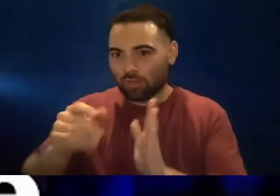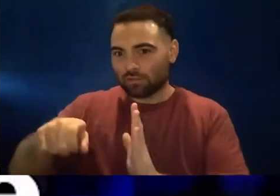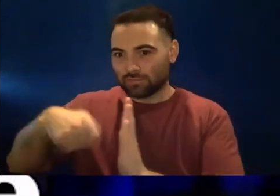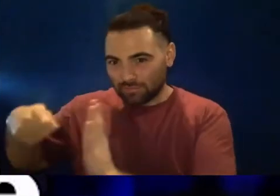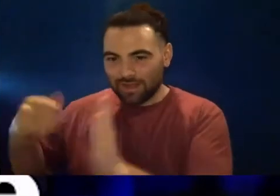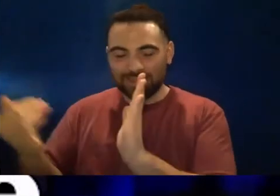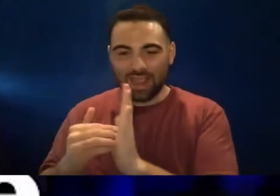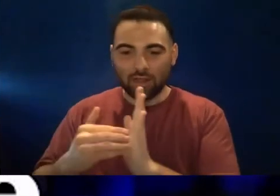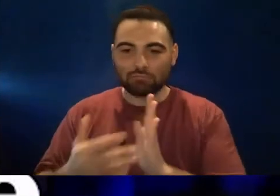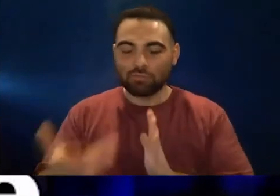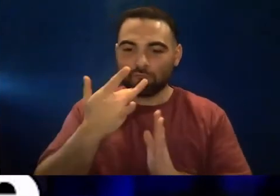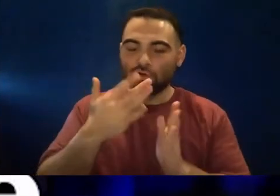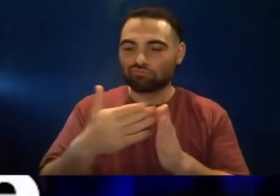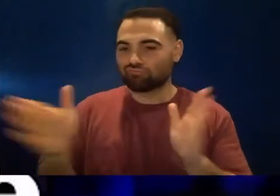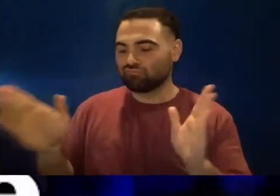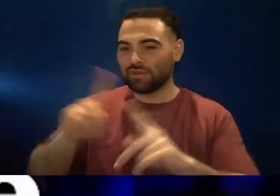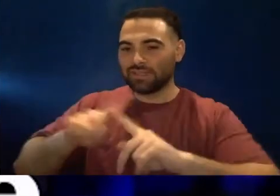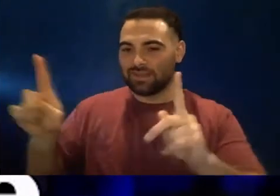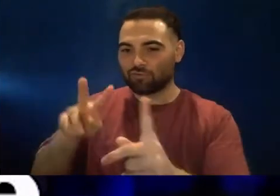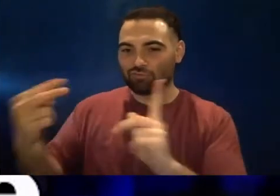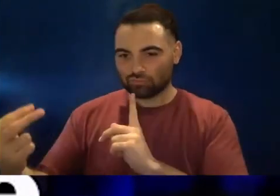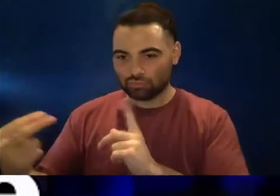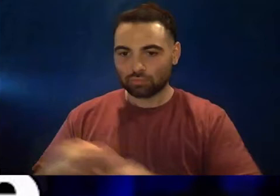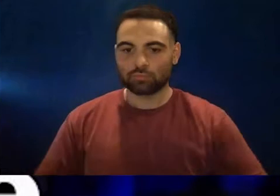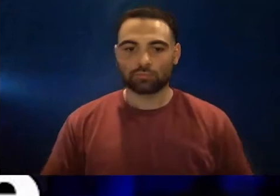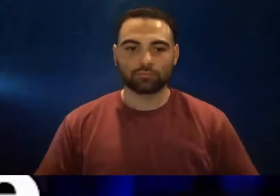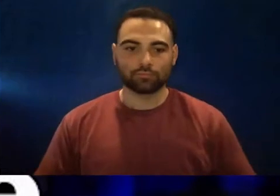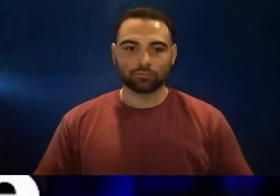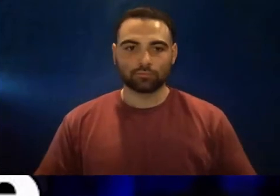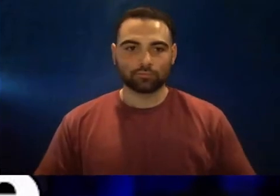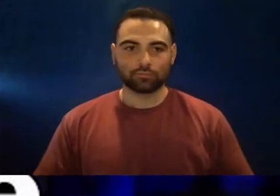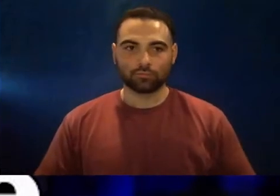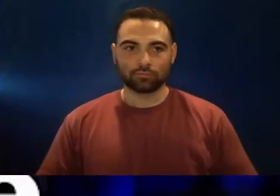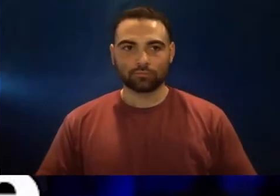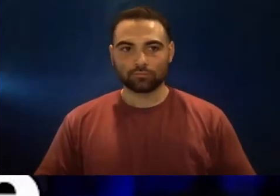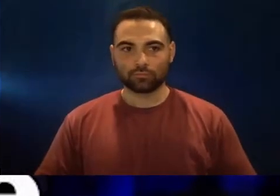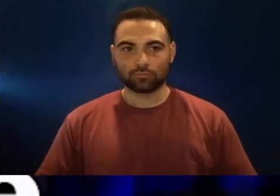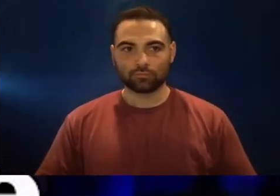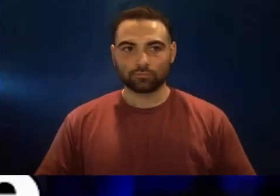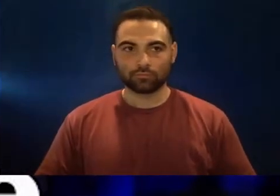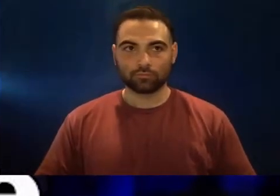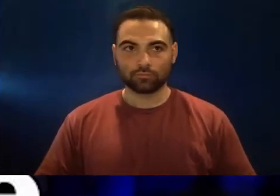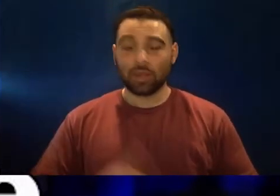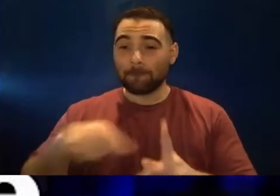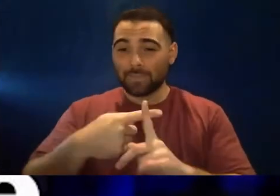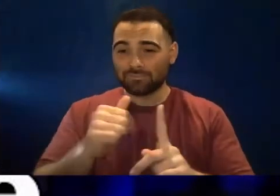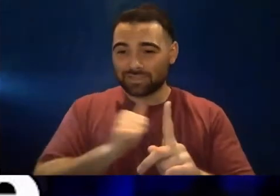So that was part of it. And part of it was my own widening of my understanding